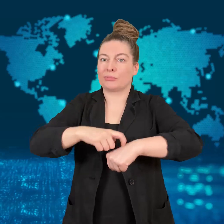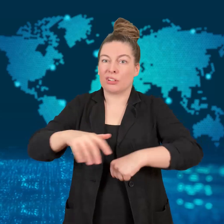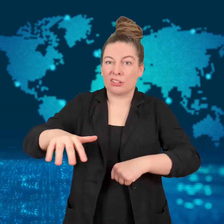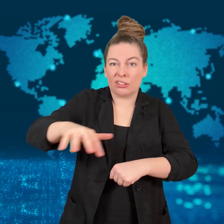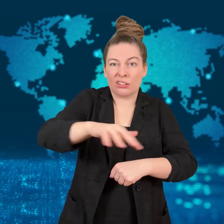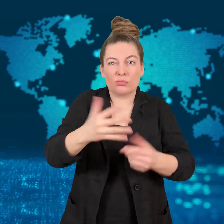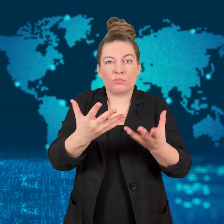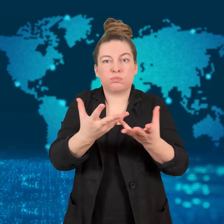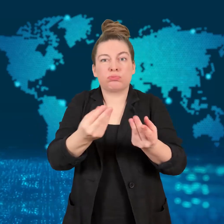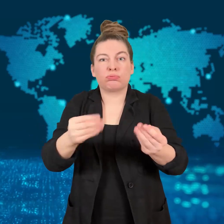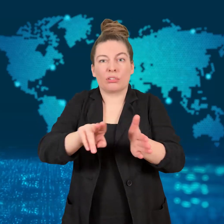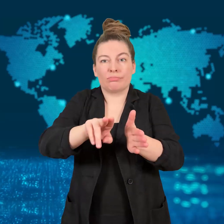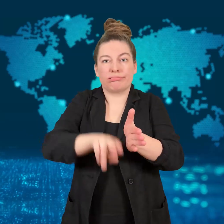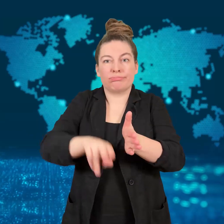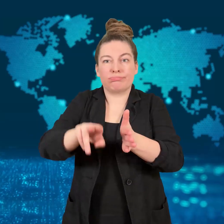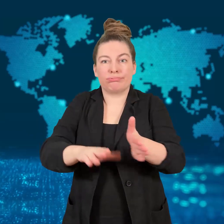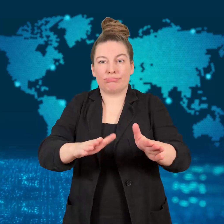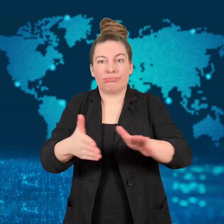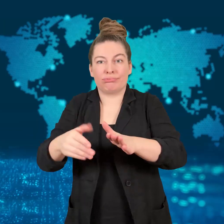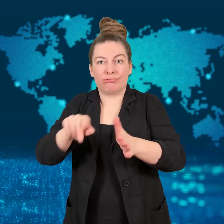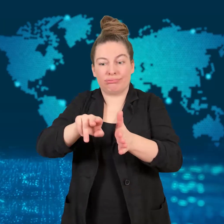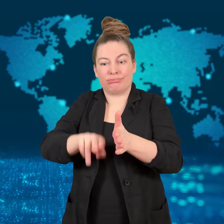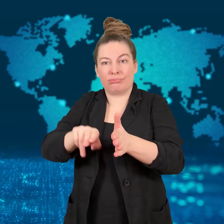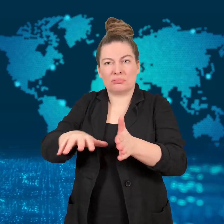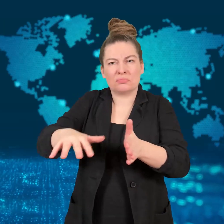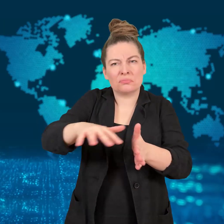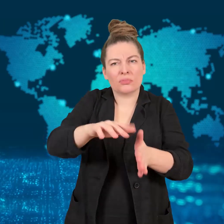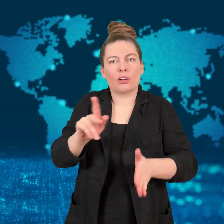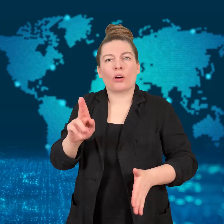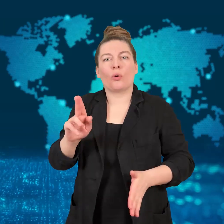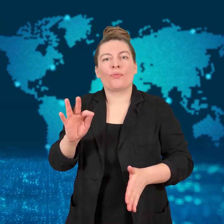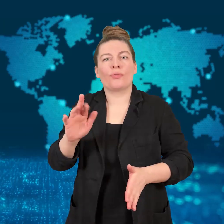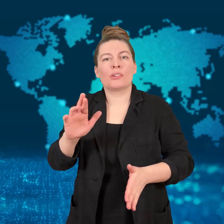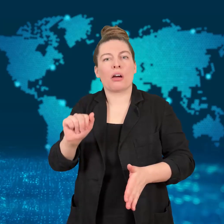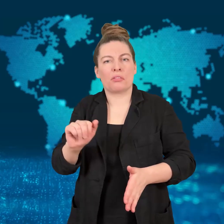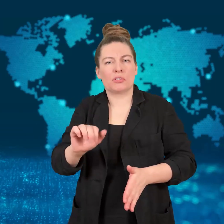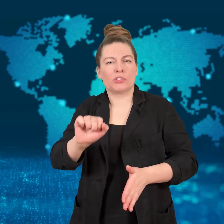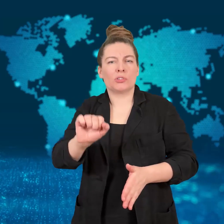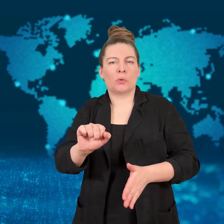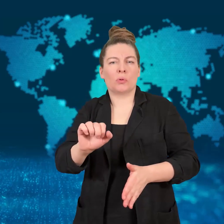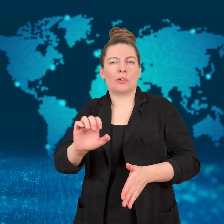a second mass grave this week in Kufra,